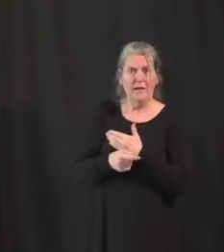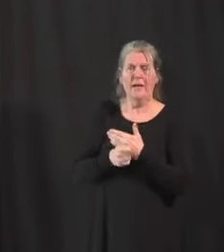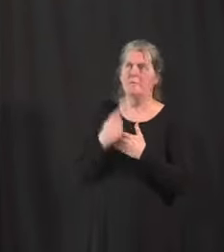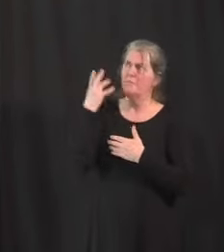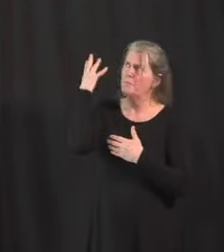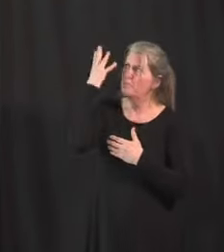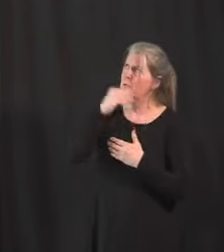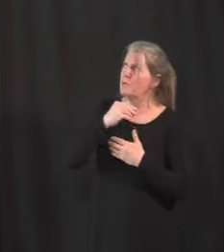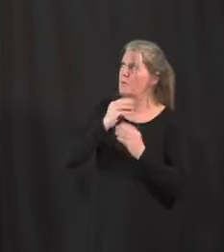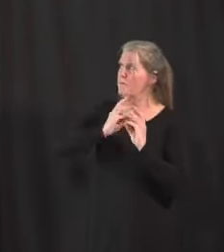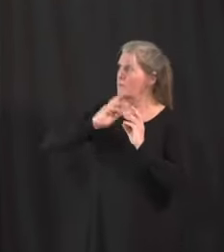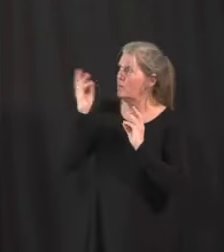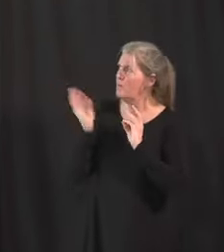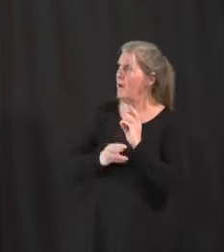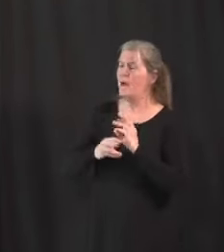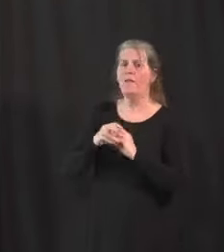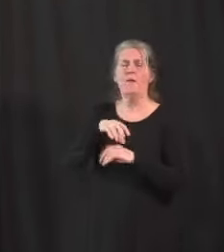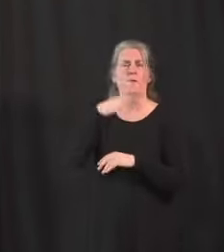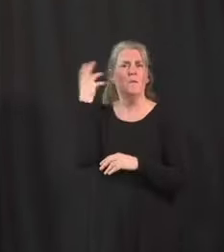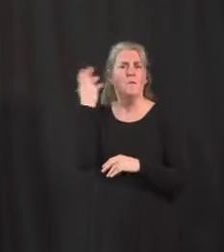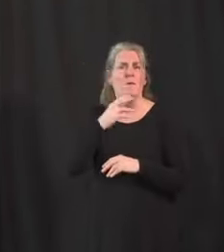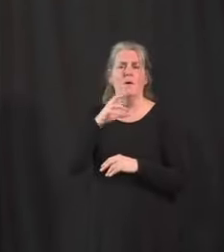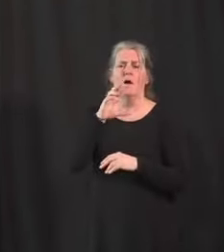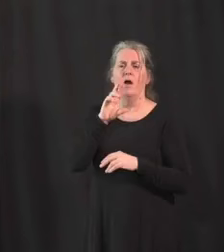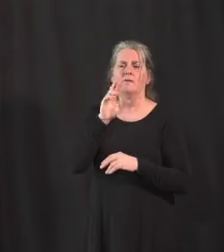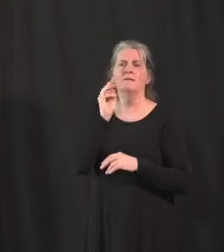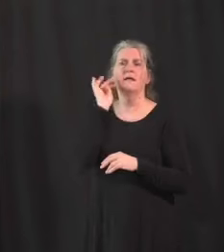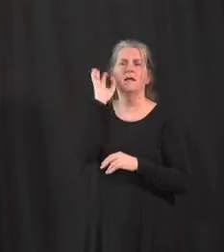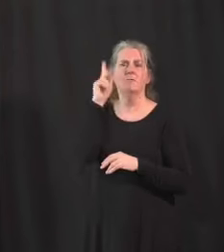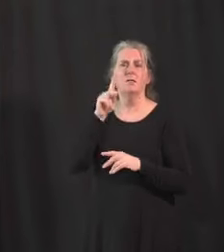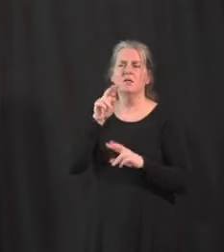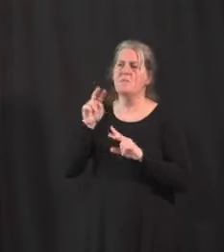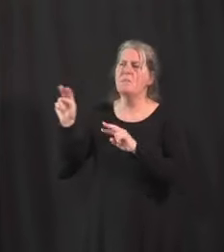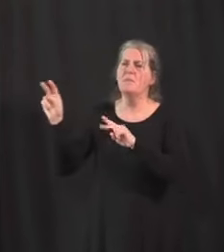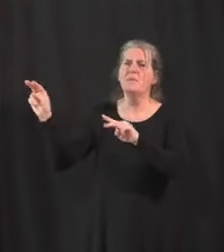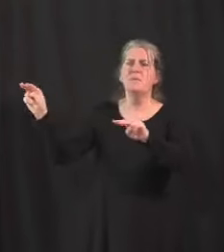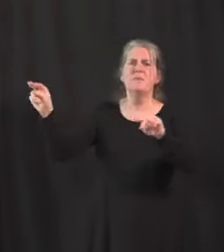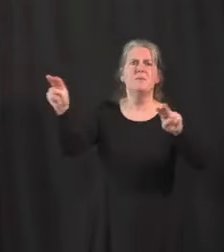LOOKING IN ON YUKONERS. AND WE ONLY RECEIVED -- AND